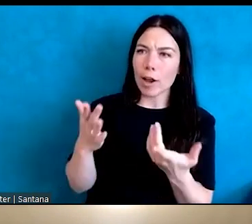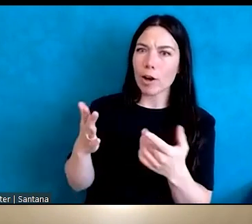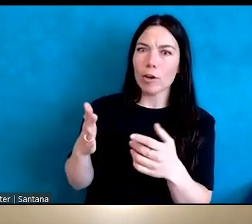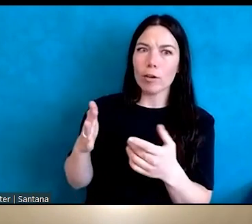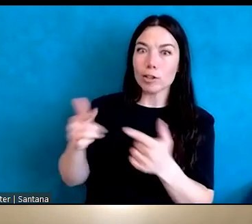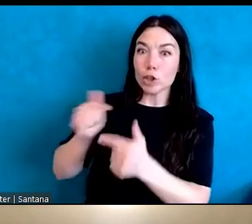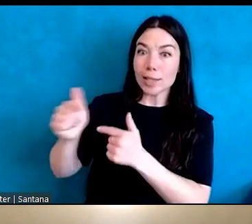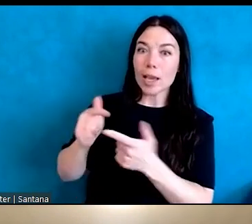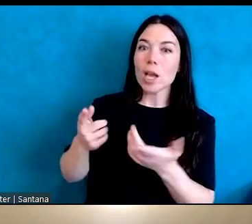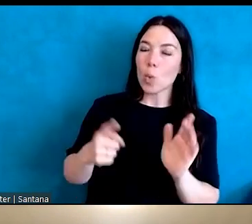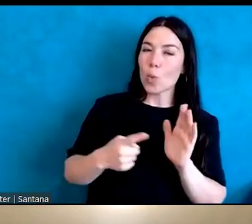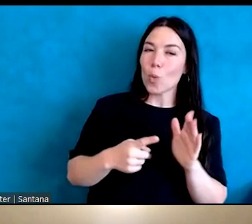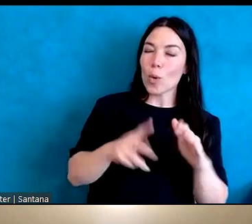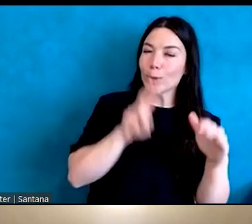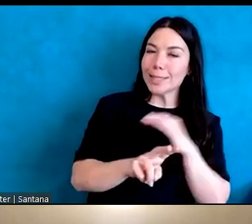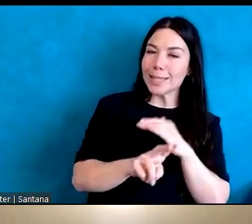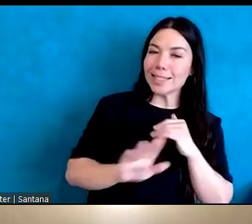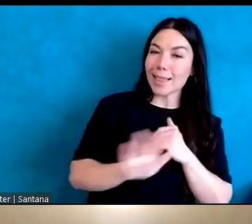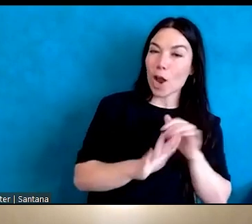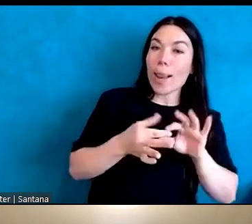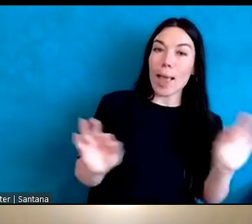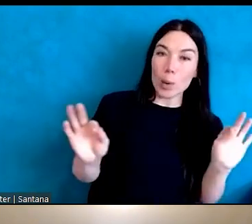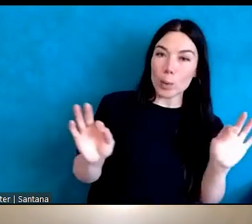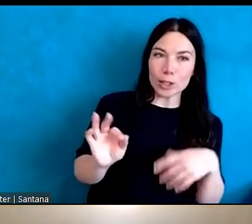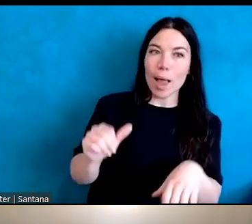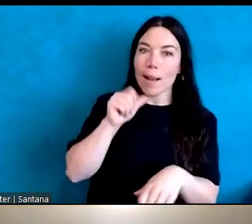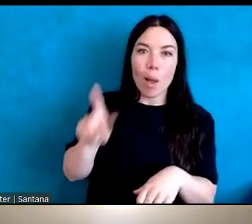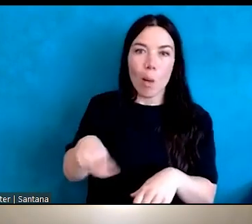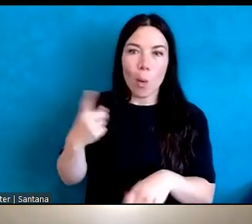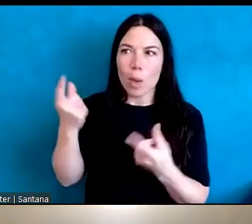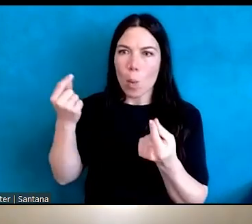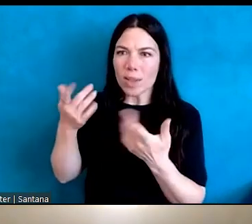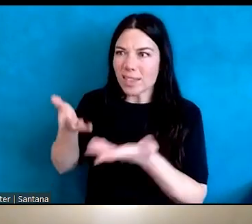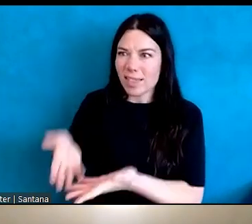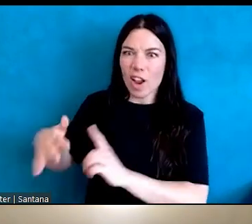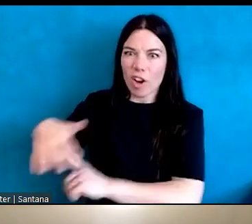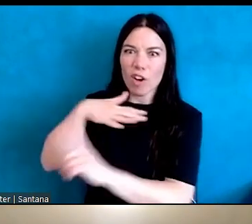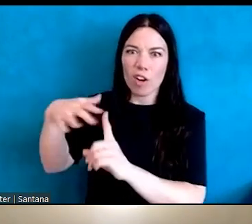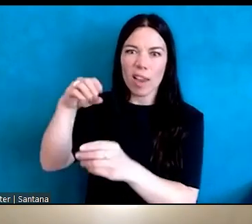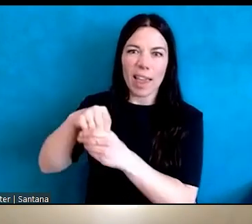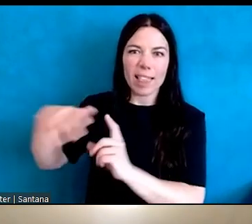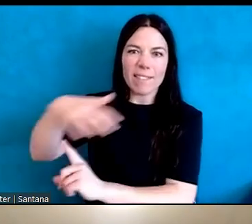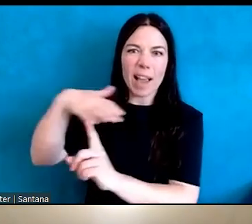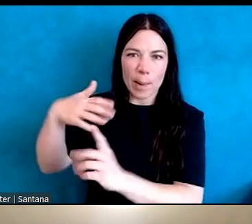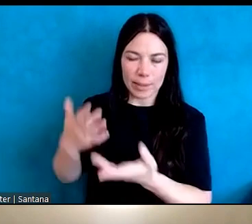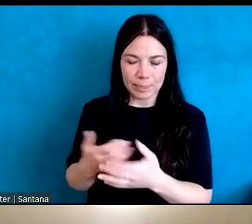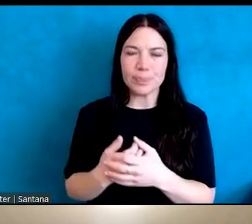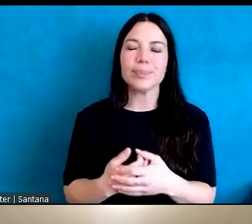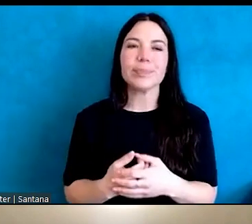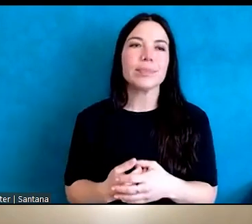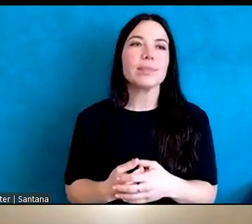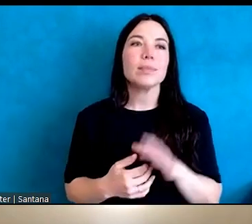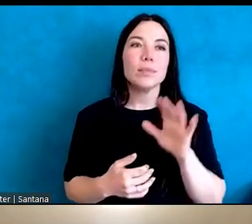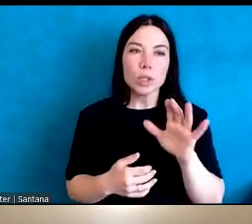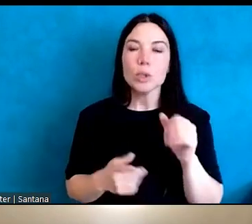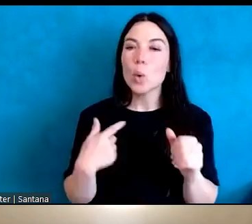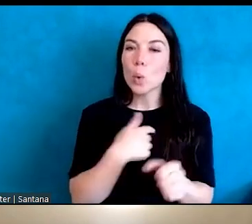such as quantity of language in their environment. So we did this using the LENA technology.